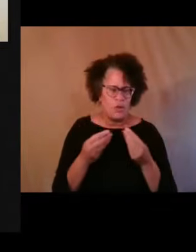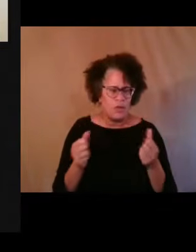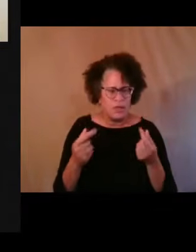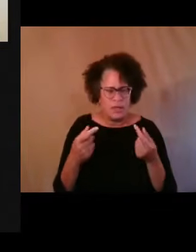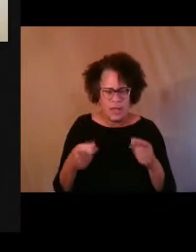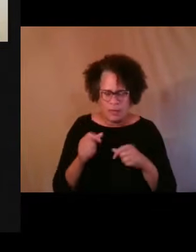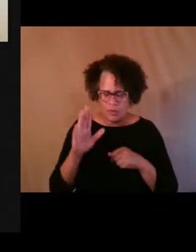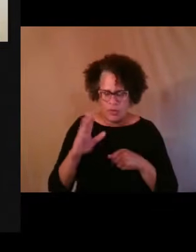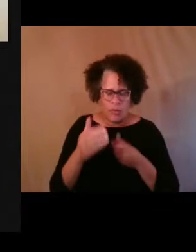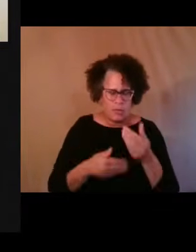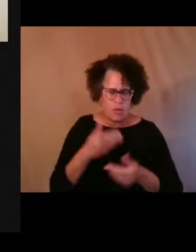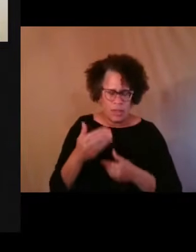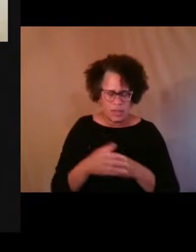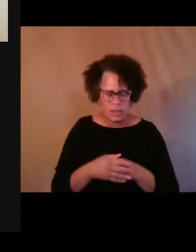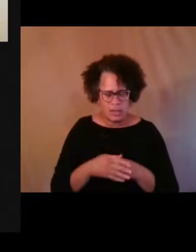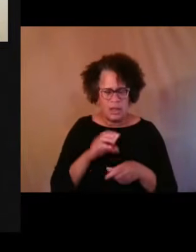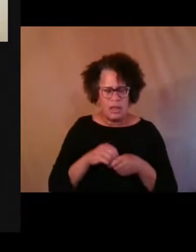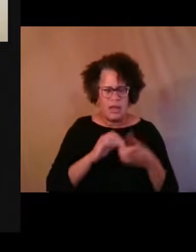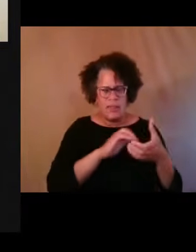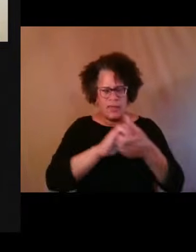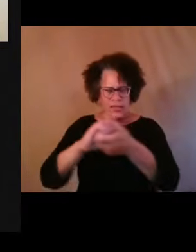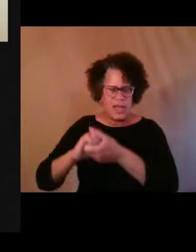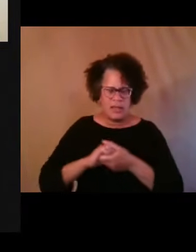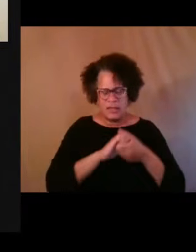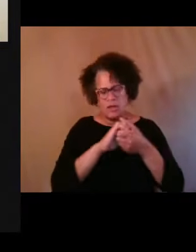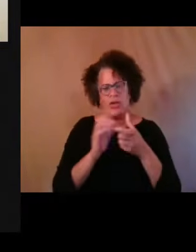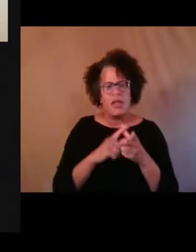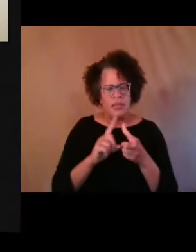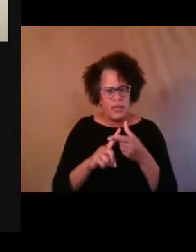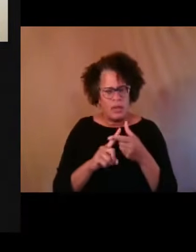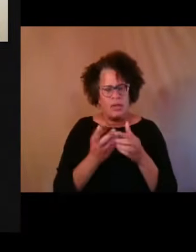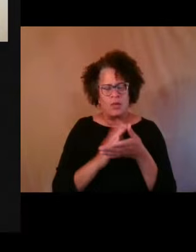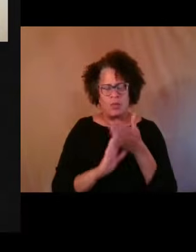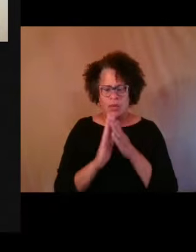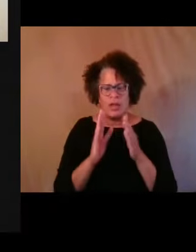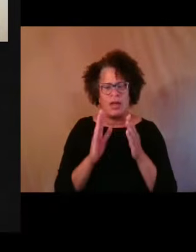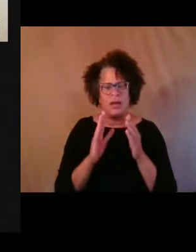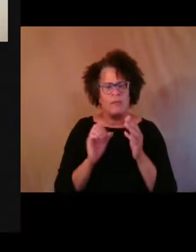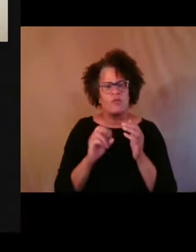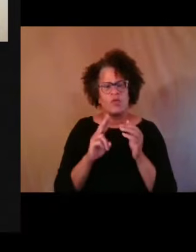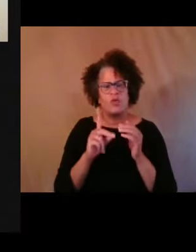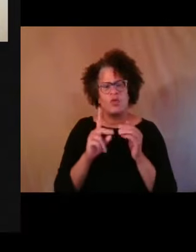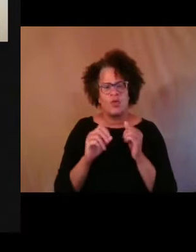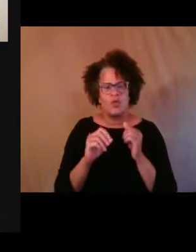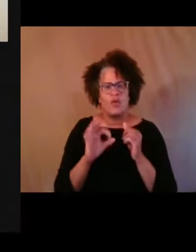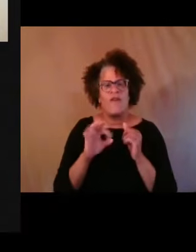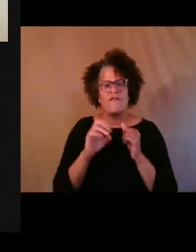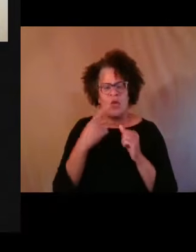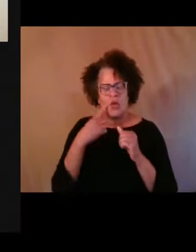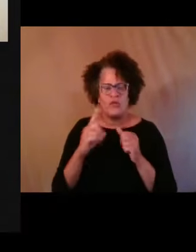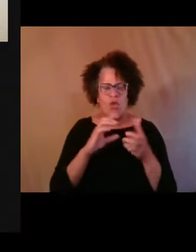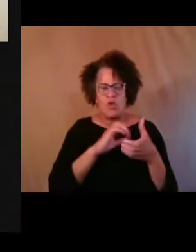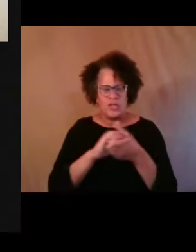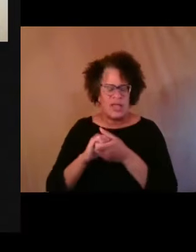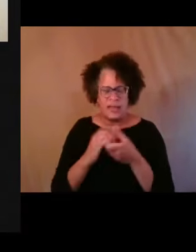and in the solidarity, and that's why we became pseudo for solidarity. We found that it opened a path forward